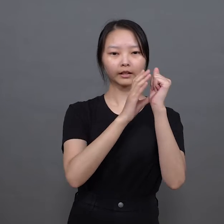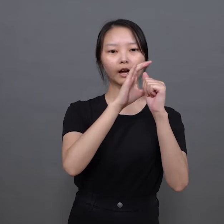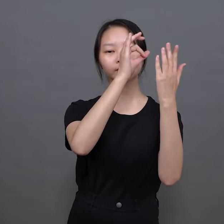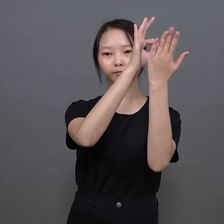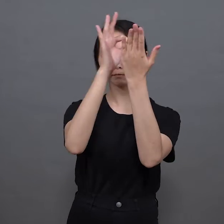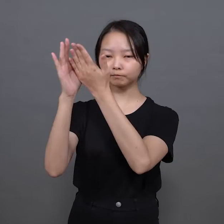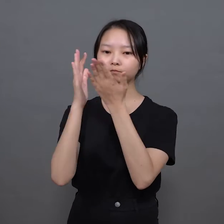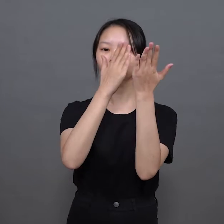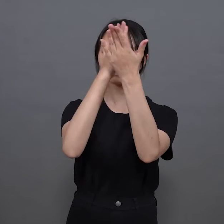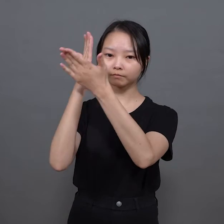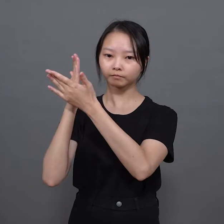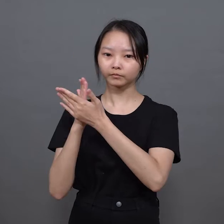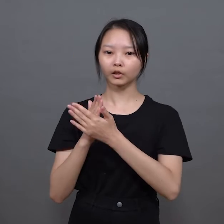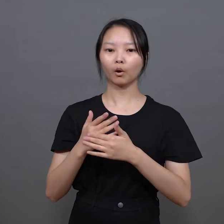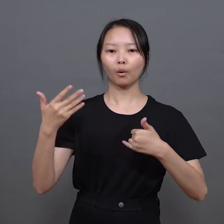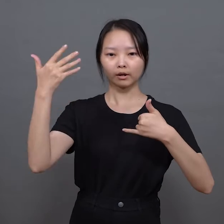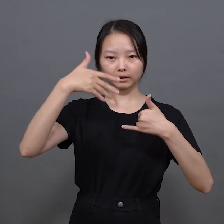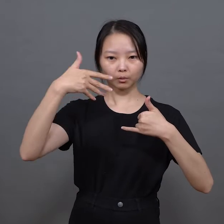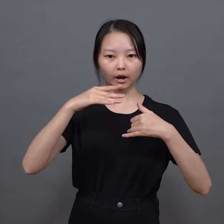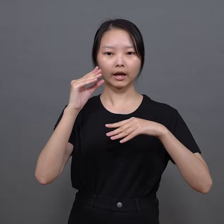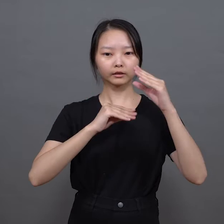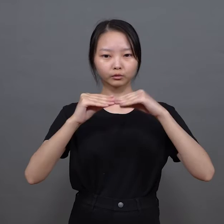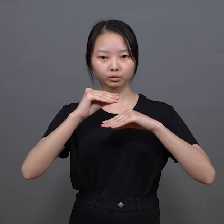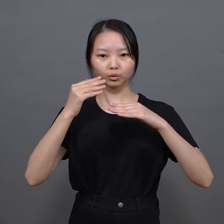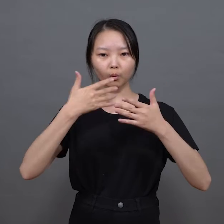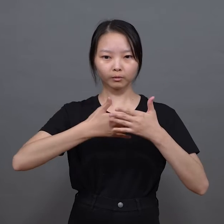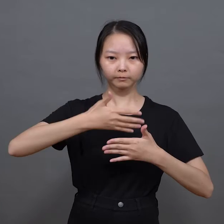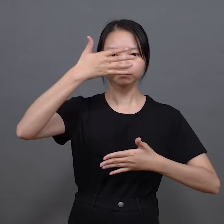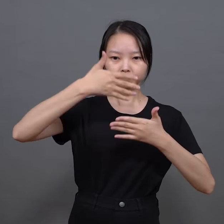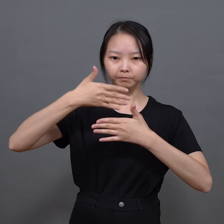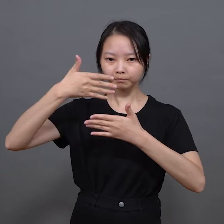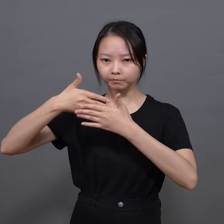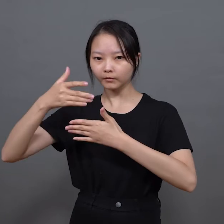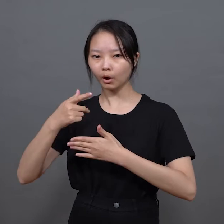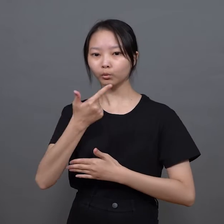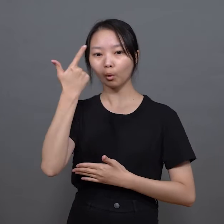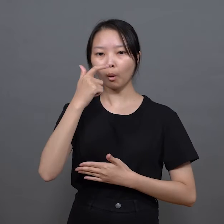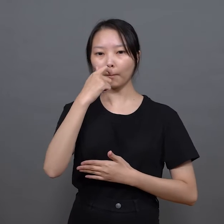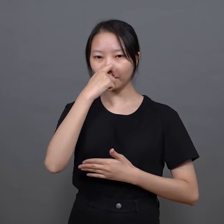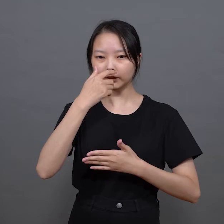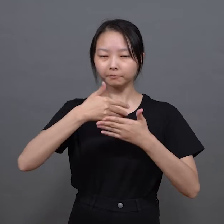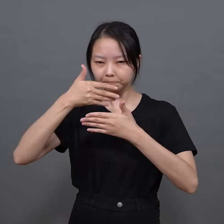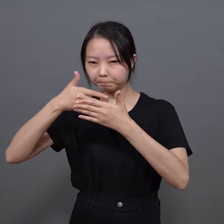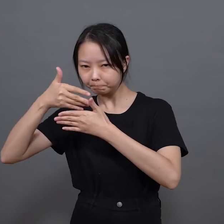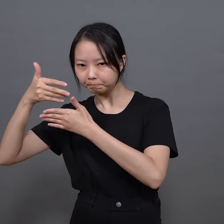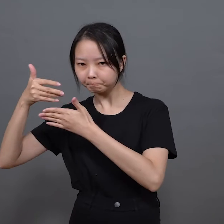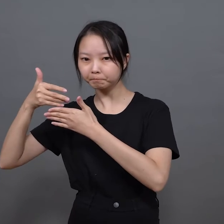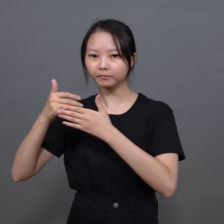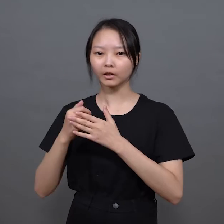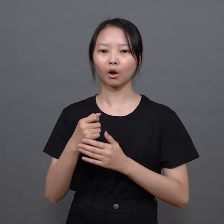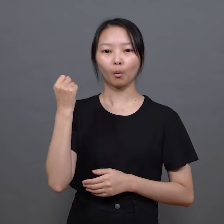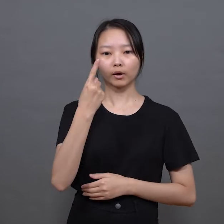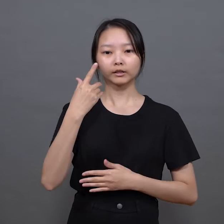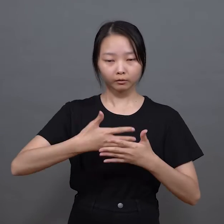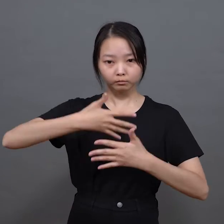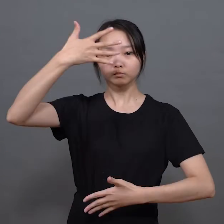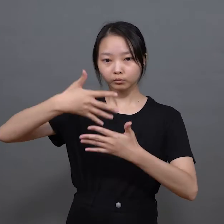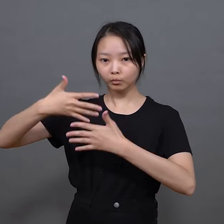To understand the values of not making blocks but to make buildings which have this low-rise